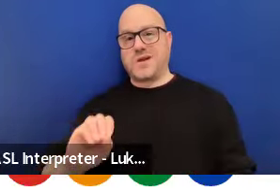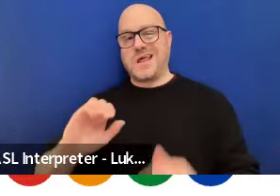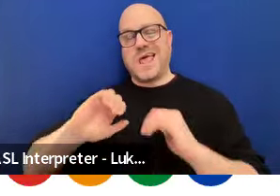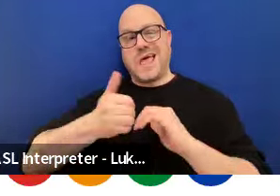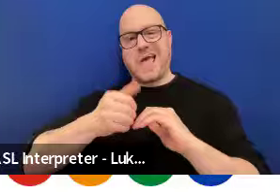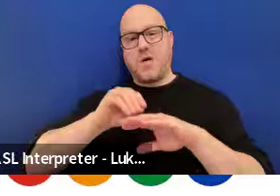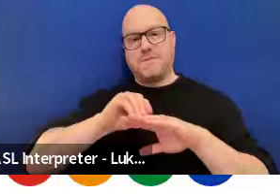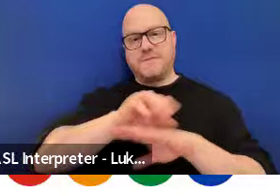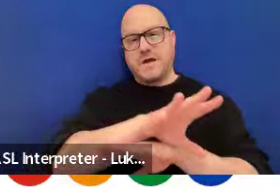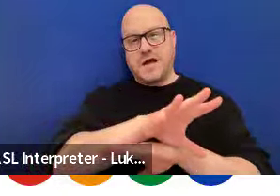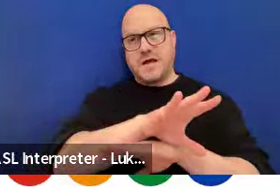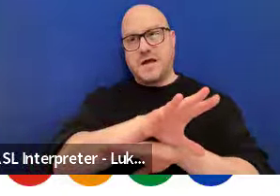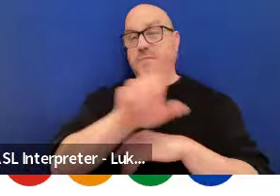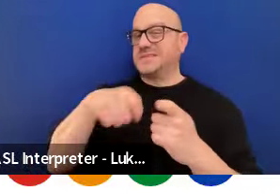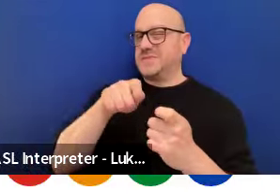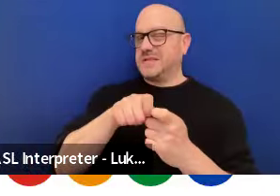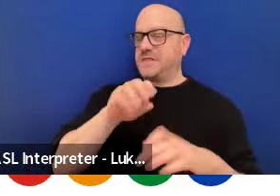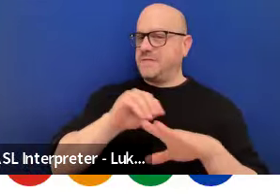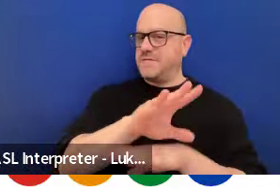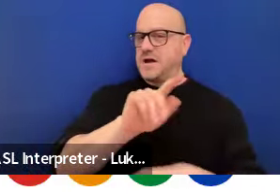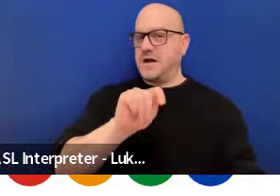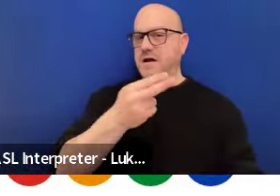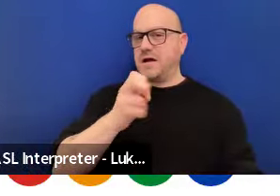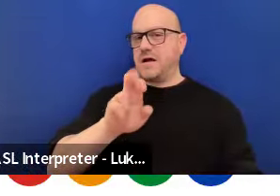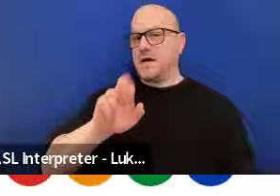TO 4%. AND HOW WOULD THAT AFFECT